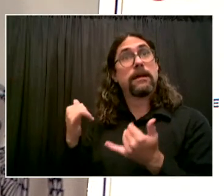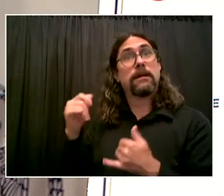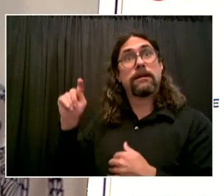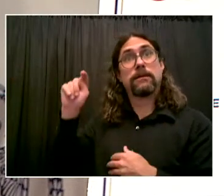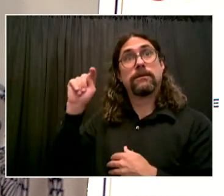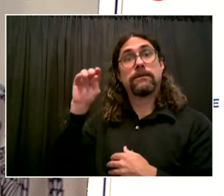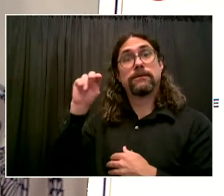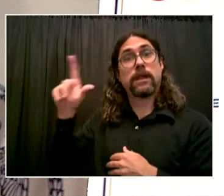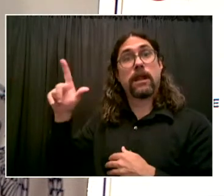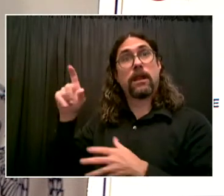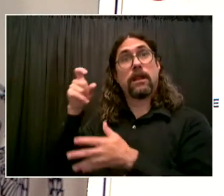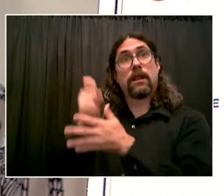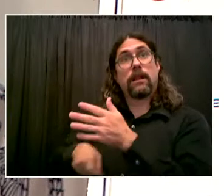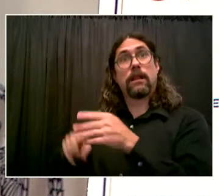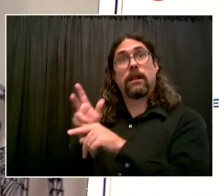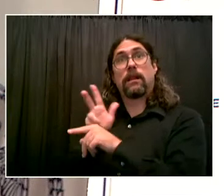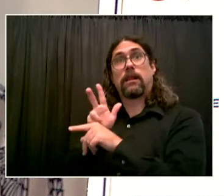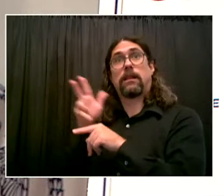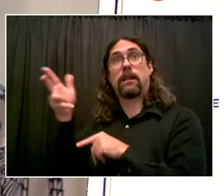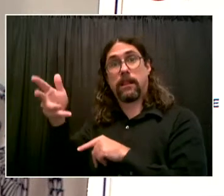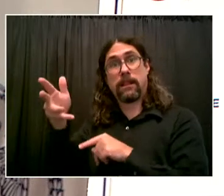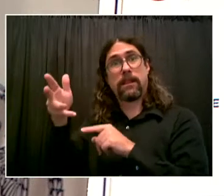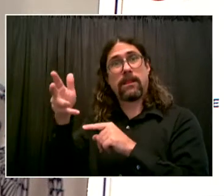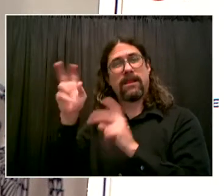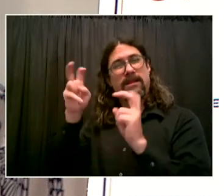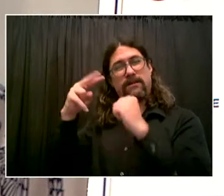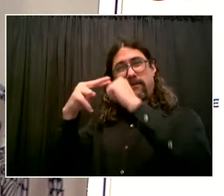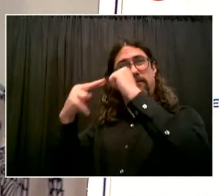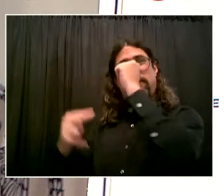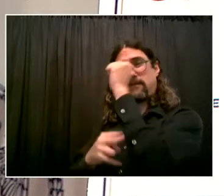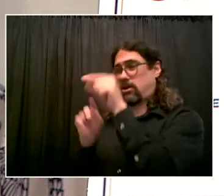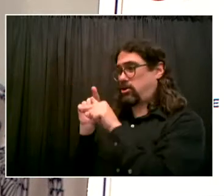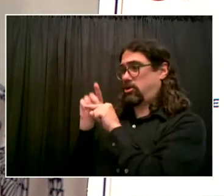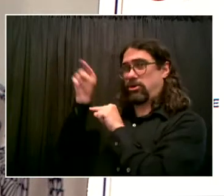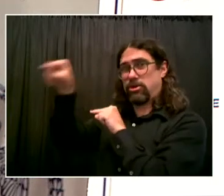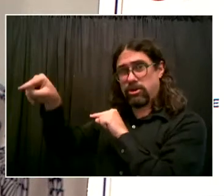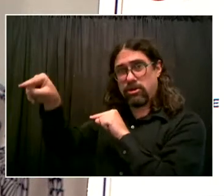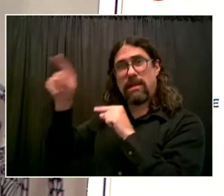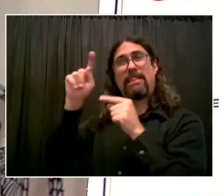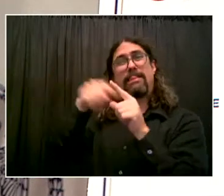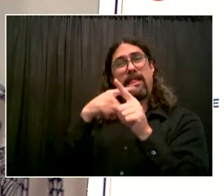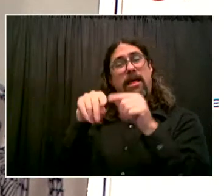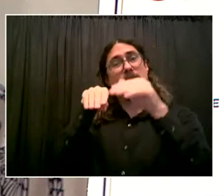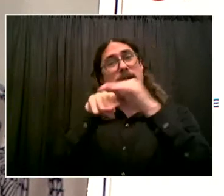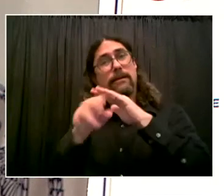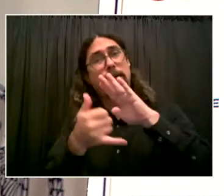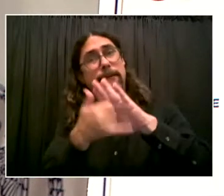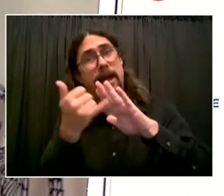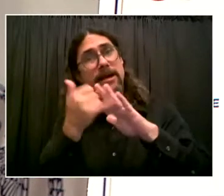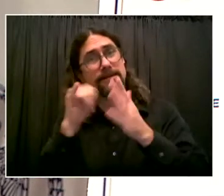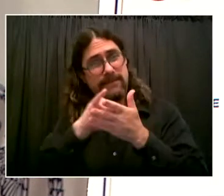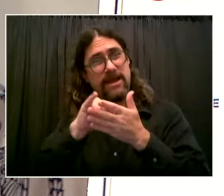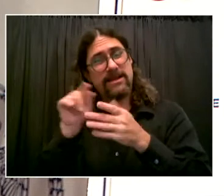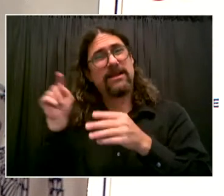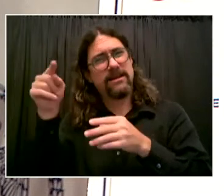CONGESTION PRICING, WT ANTO GET A SENSE OF YOUR POSITION ON THAT AND WHETHER YOU SUPPORT IT?